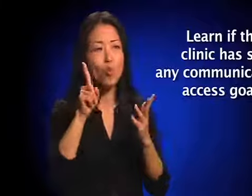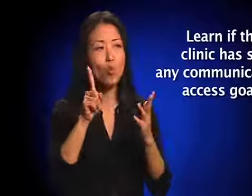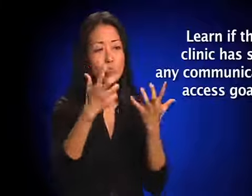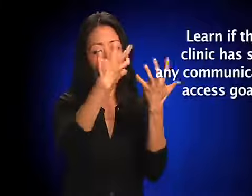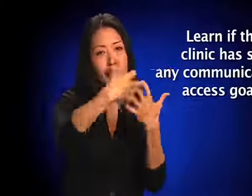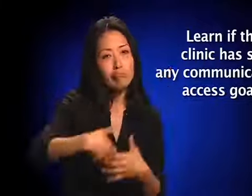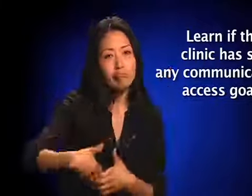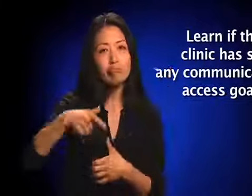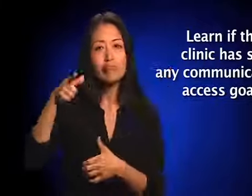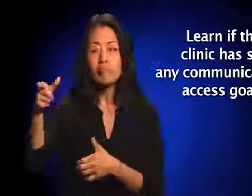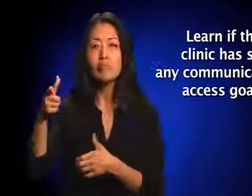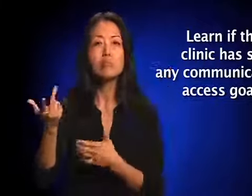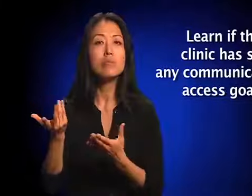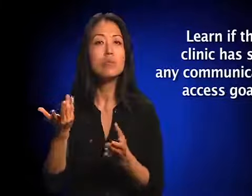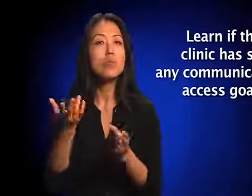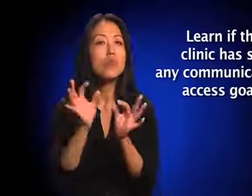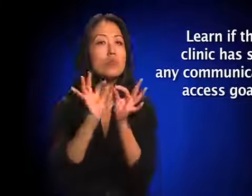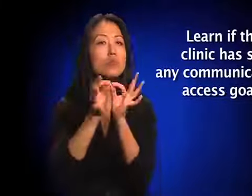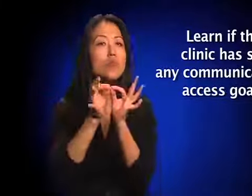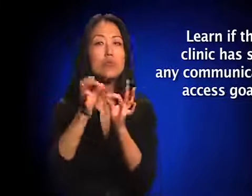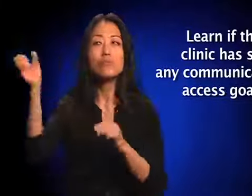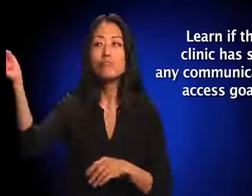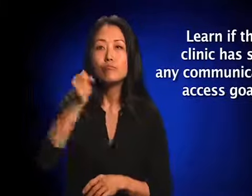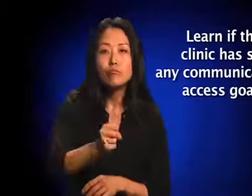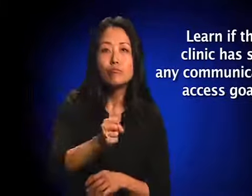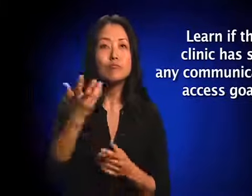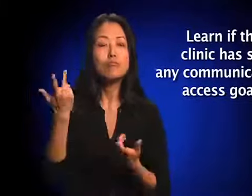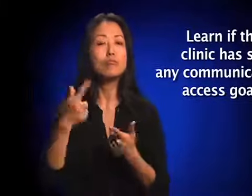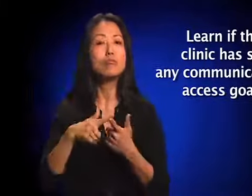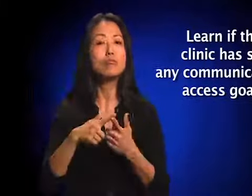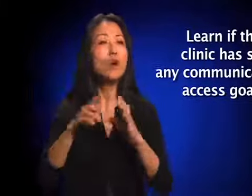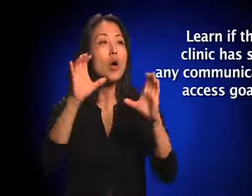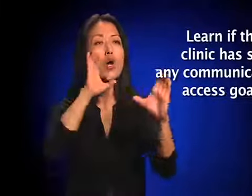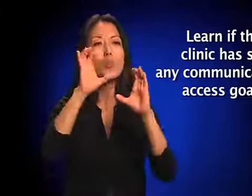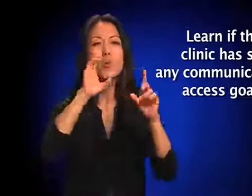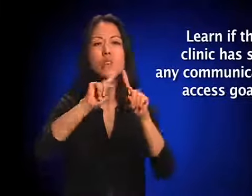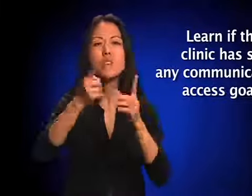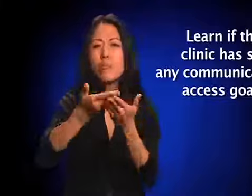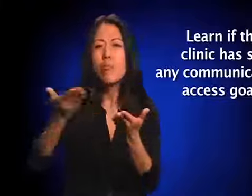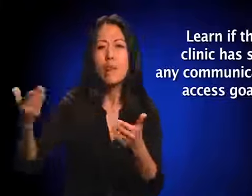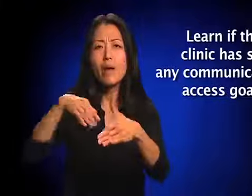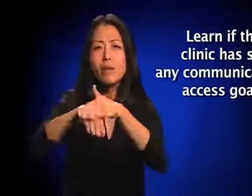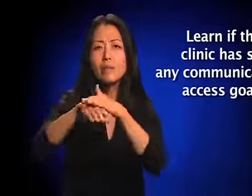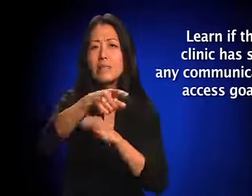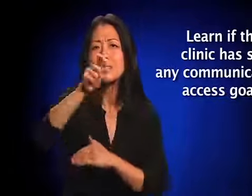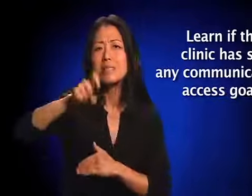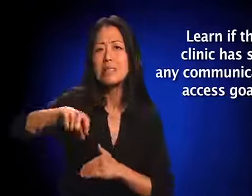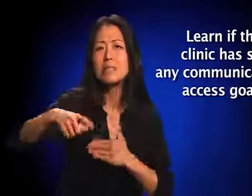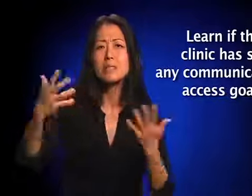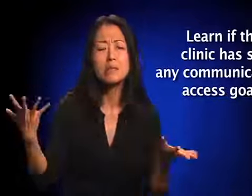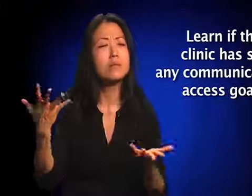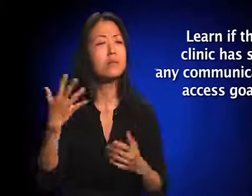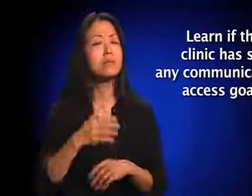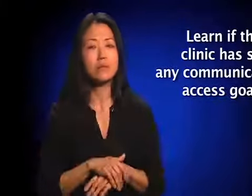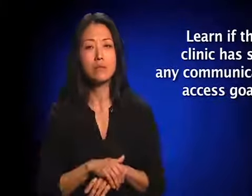like an interpreter should arrive within two hours